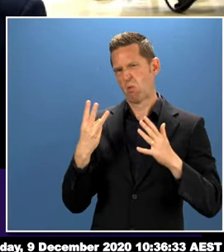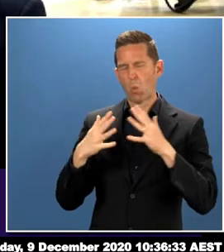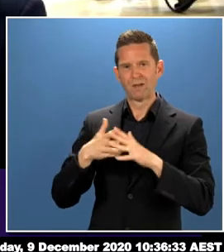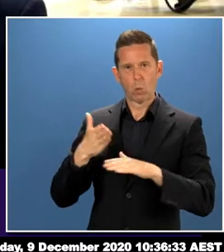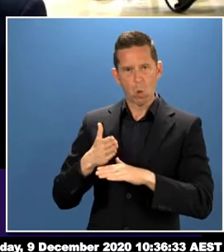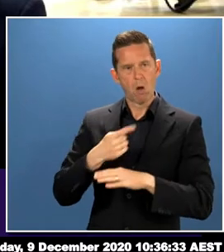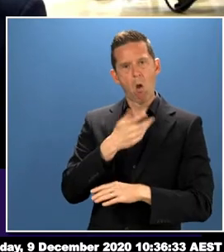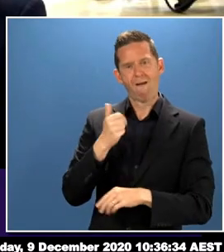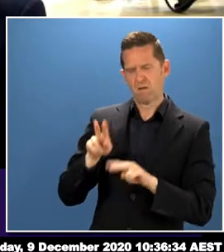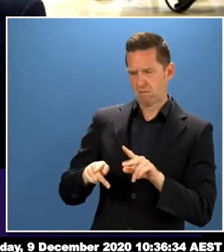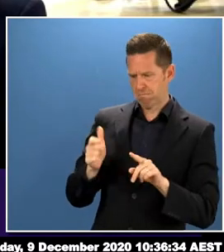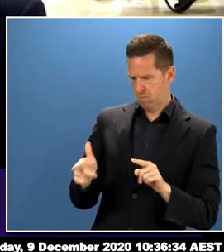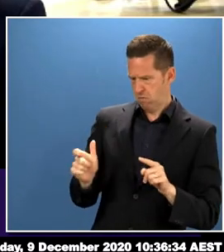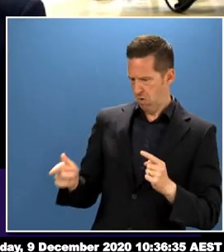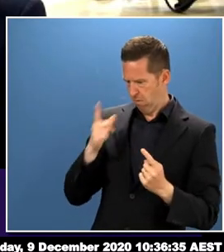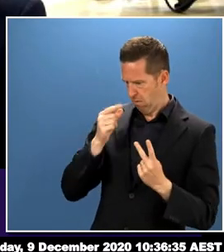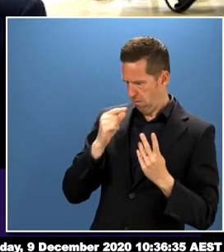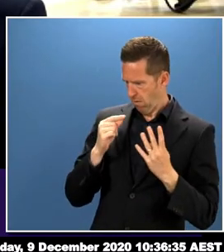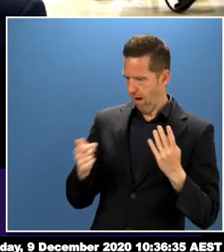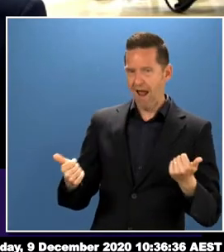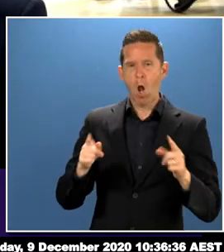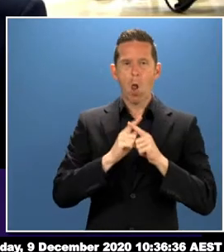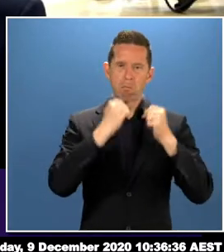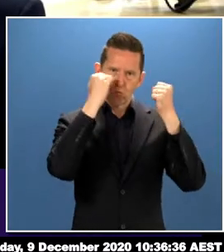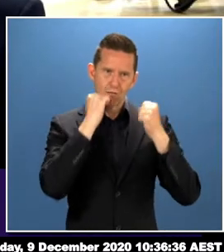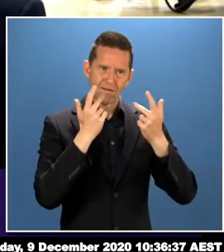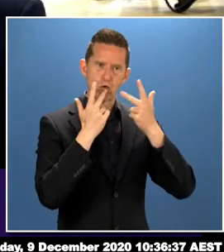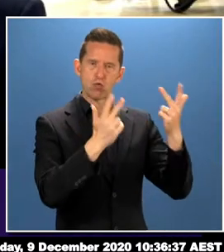like any of the requirements of a future graduate lawyer or future